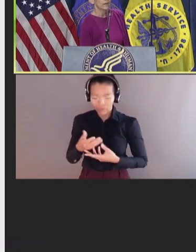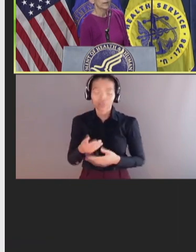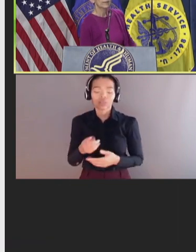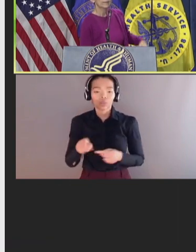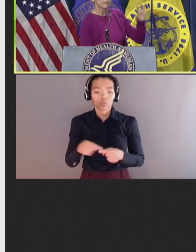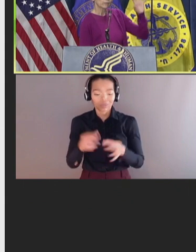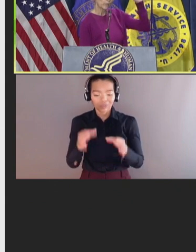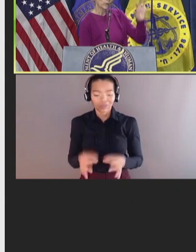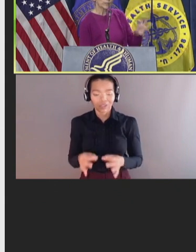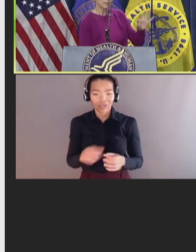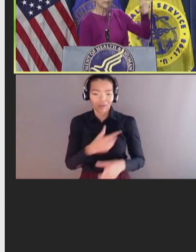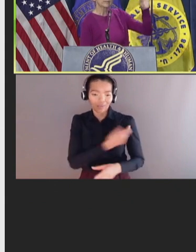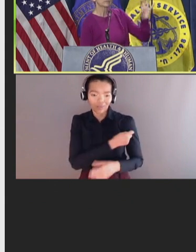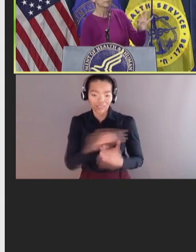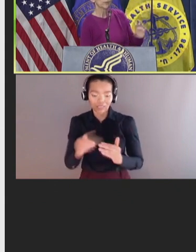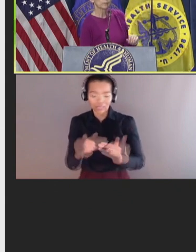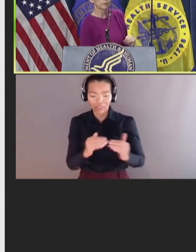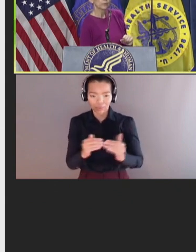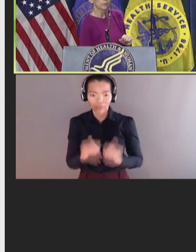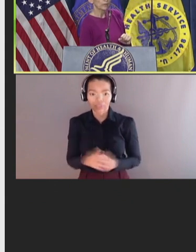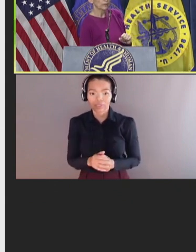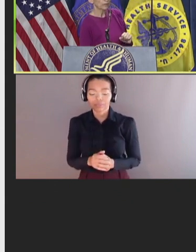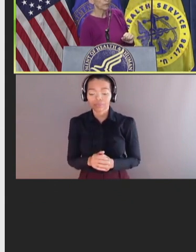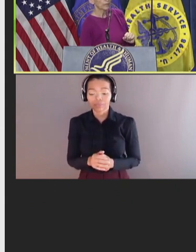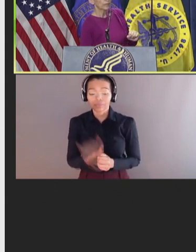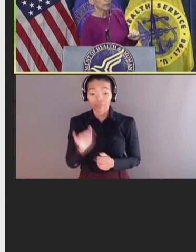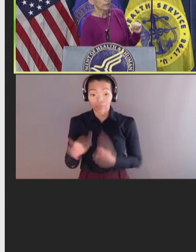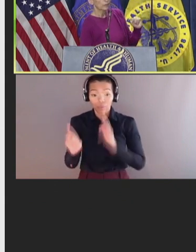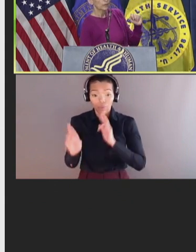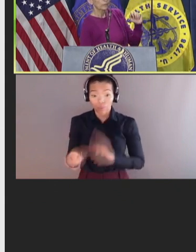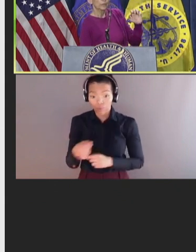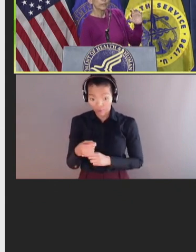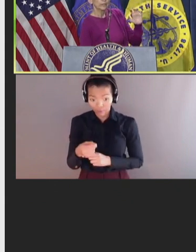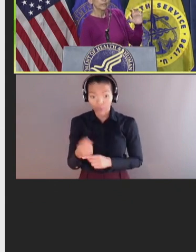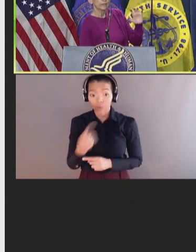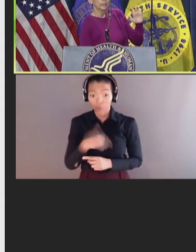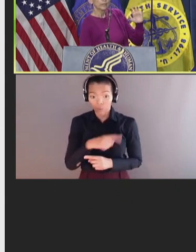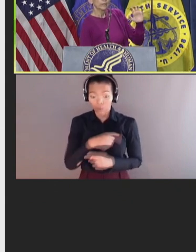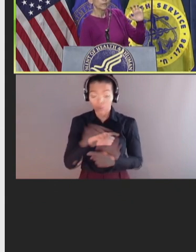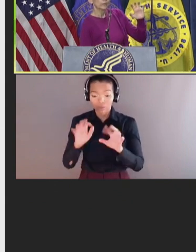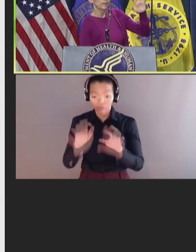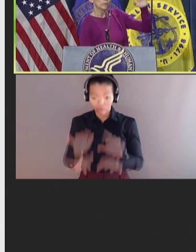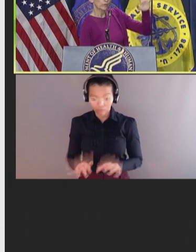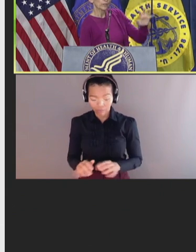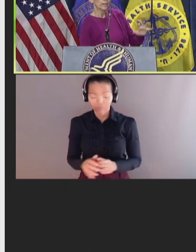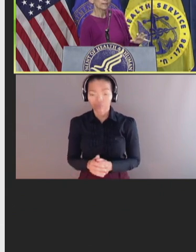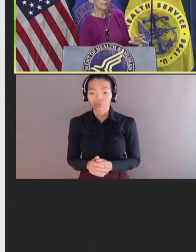In this report that the group has put together, we're putting -- we're trying to organize this a